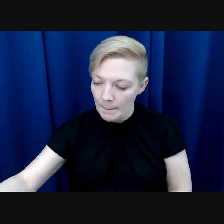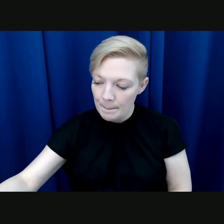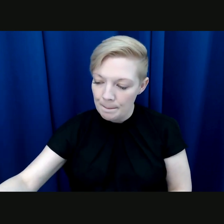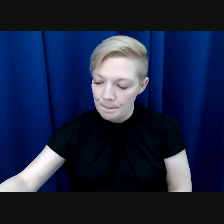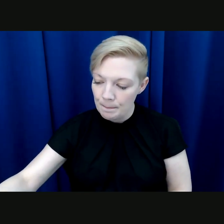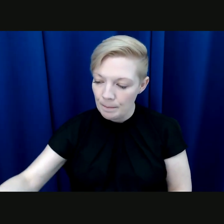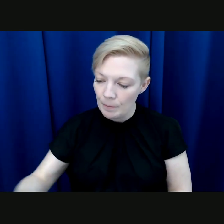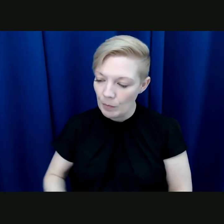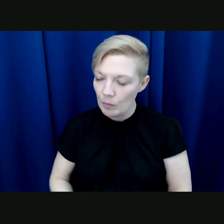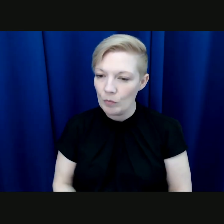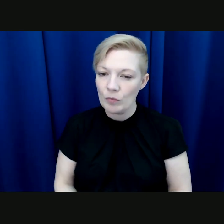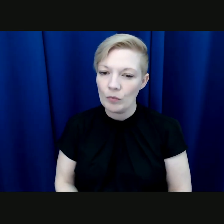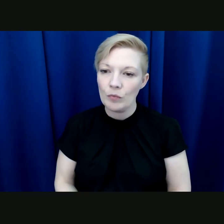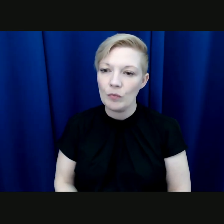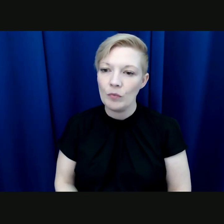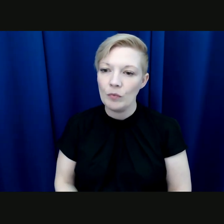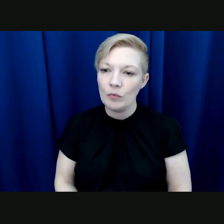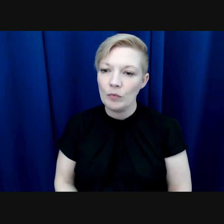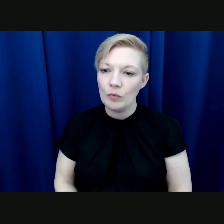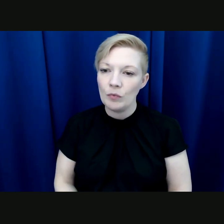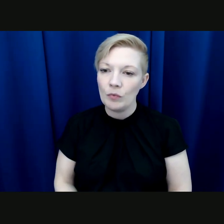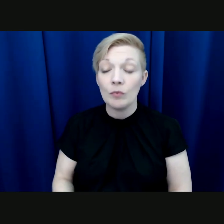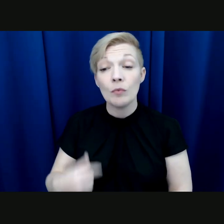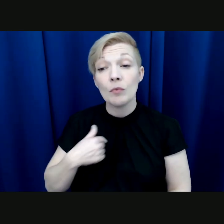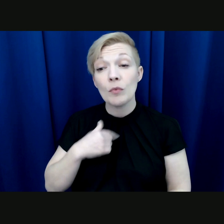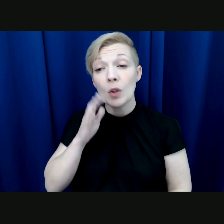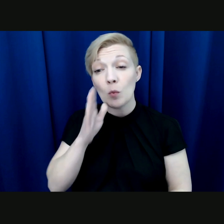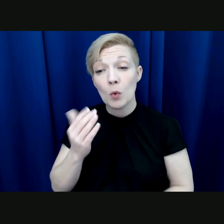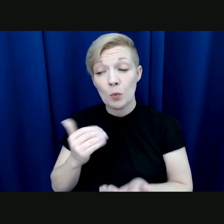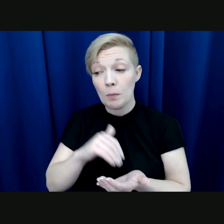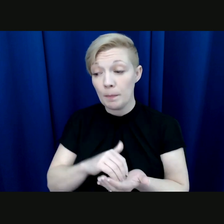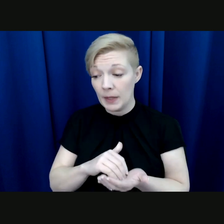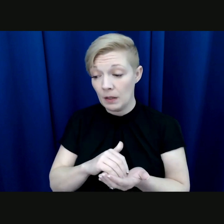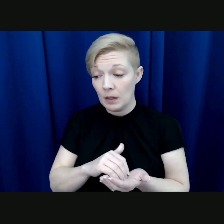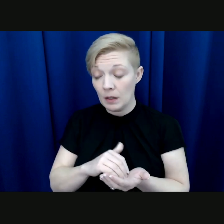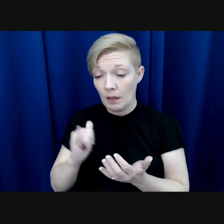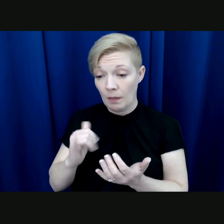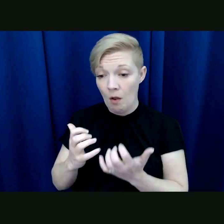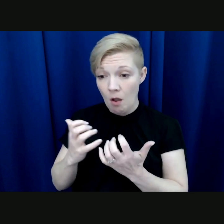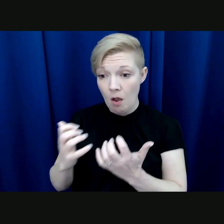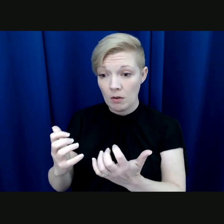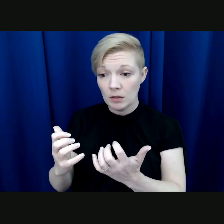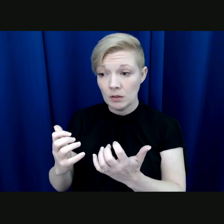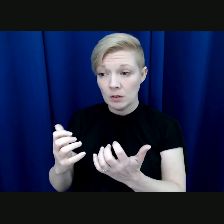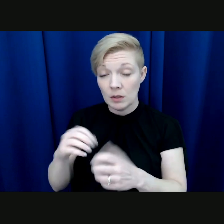Mr. Mayock: I'm just going to repeat that. In your and your time, what's the disaster that you see